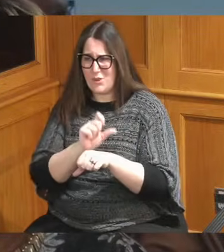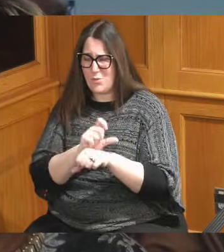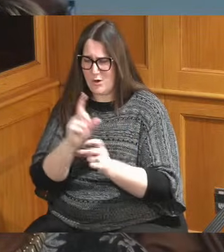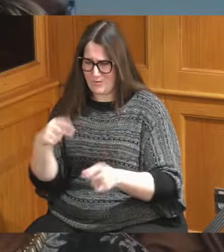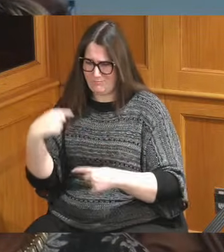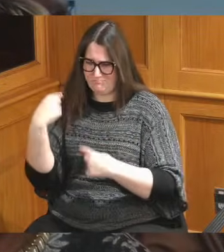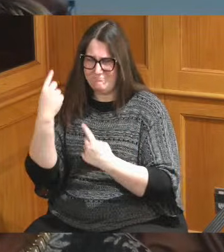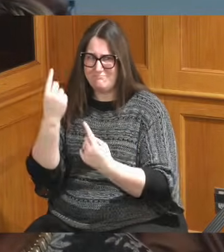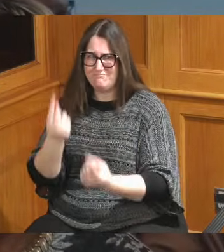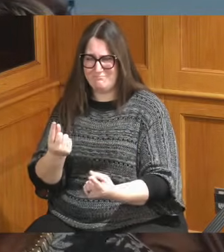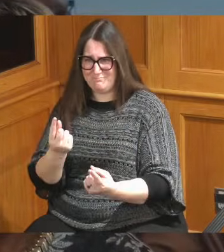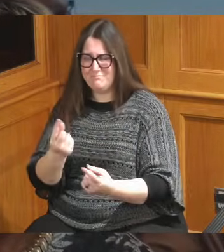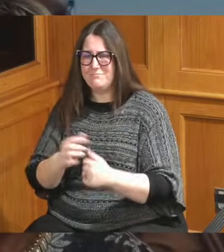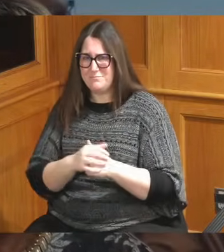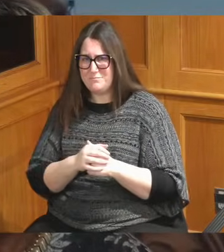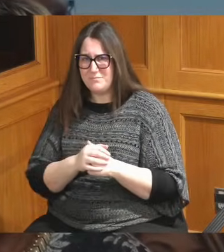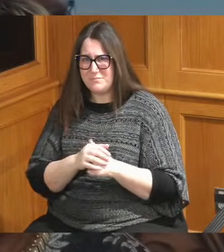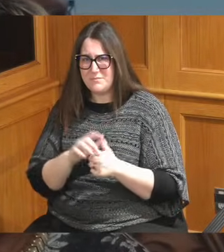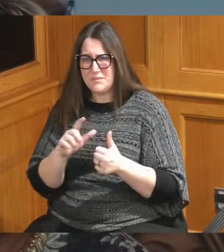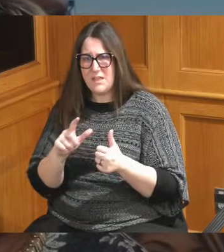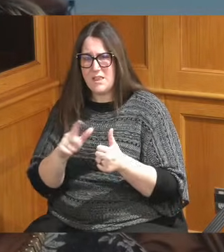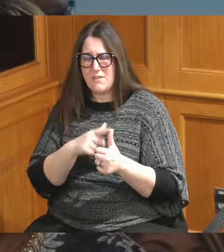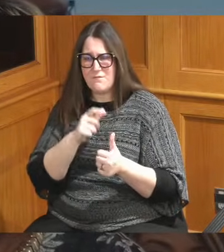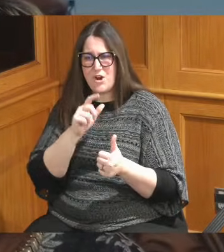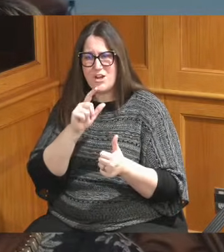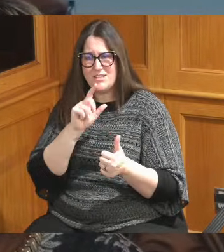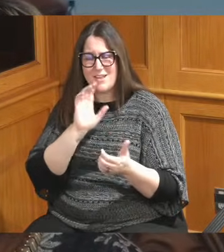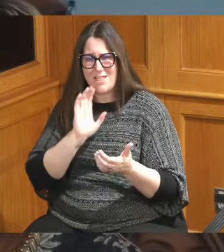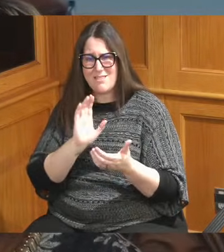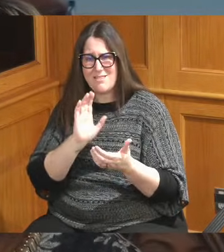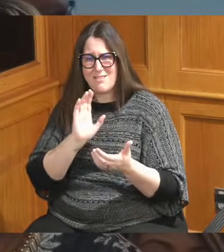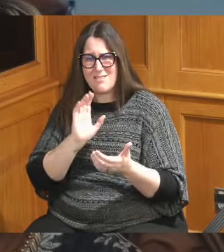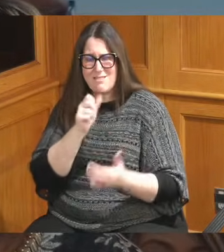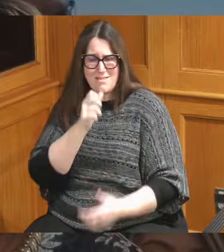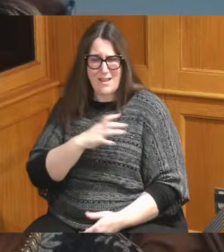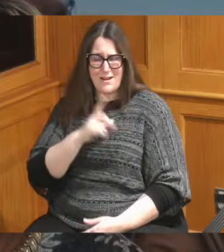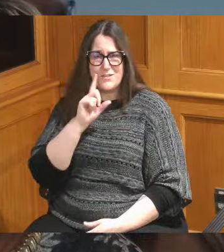past few years. The First Ladies for Health's goal was to educate and connect the community